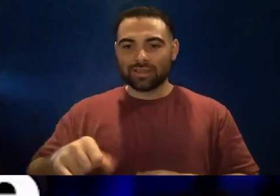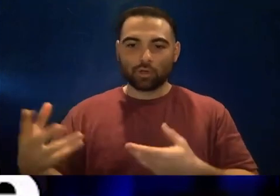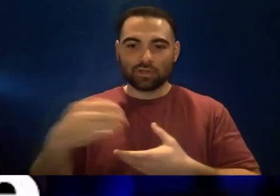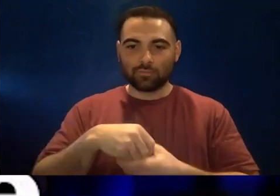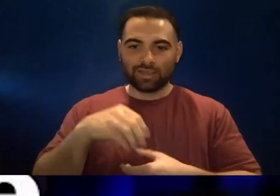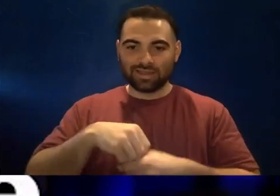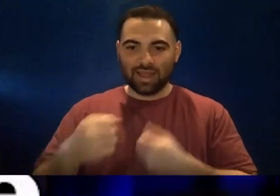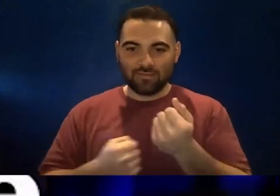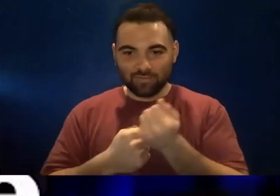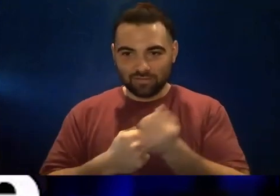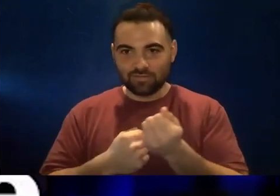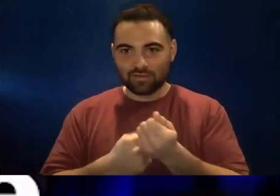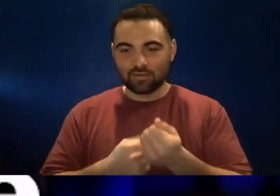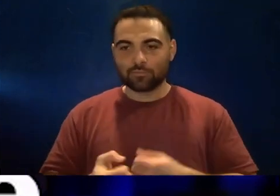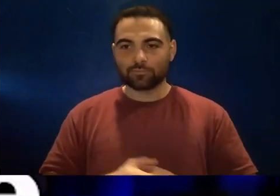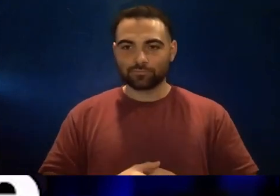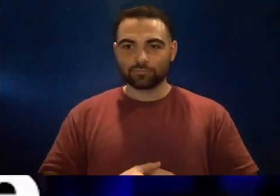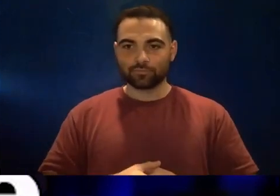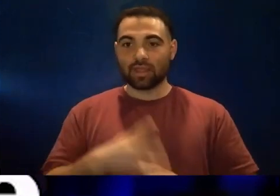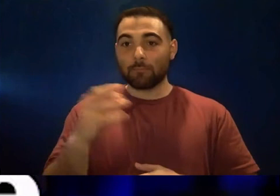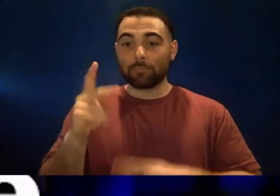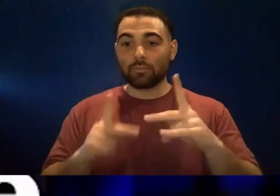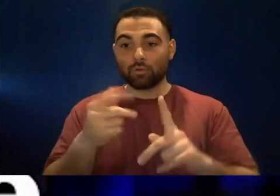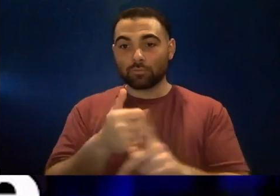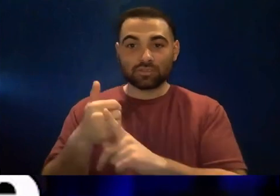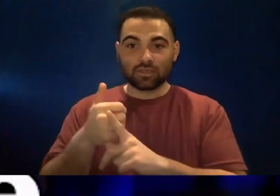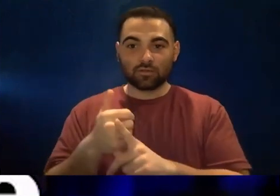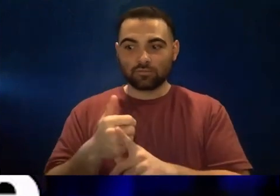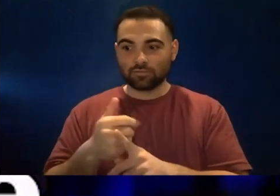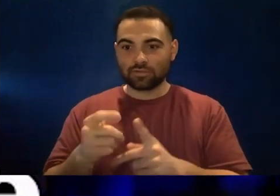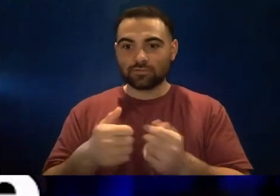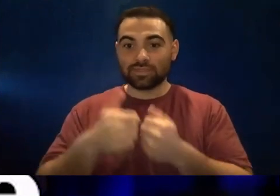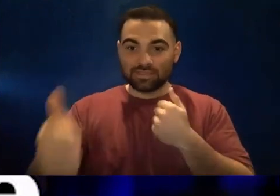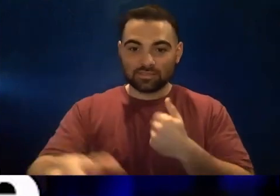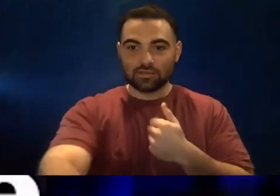And also people that are either distant from protest movements,